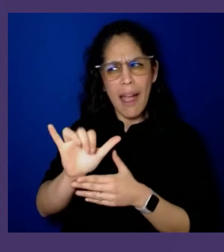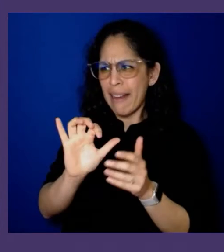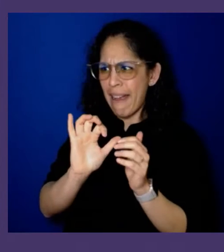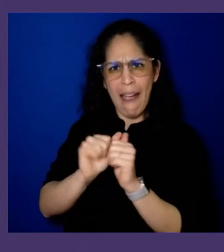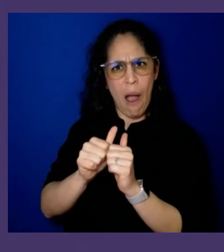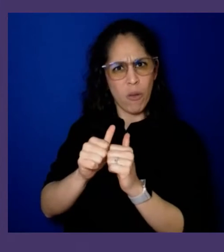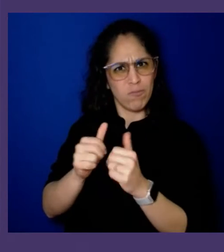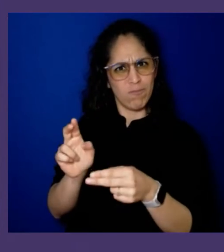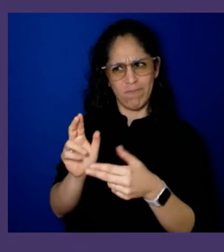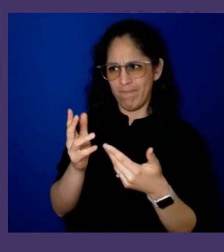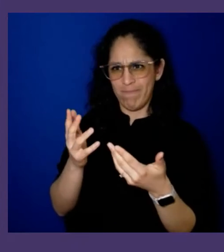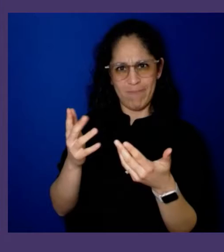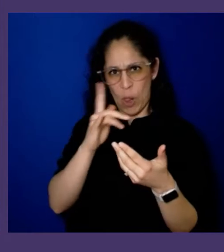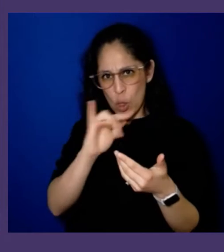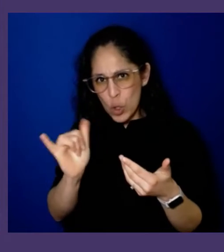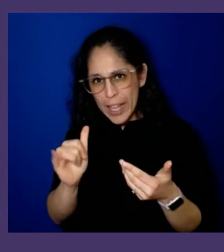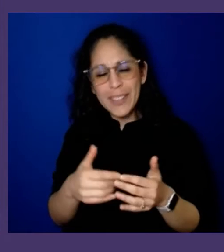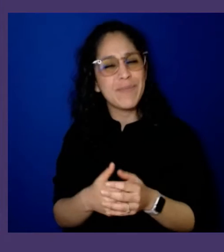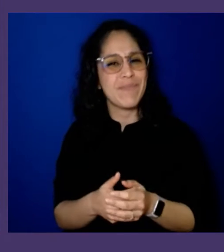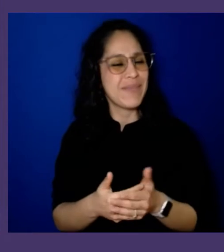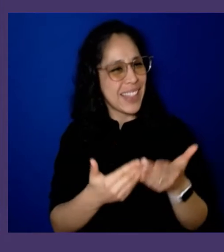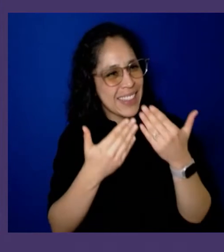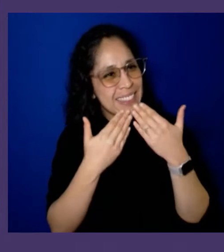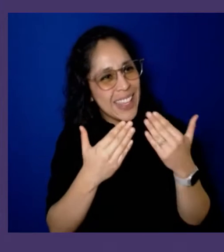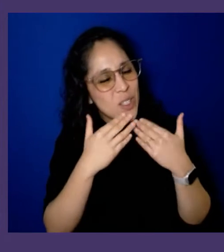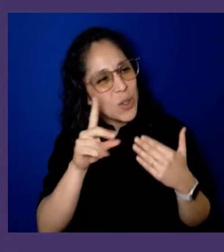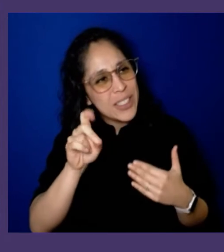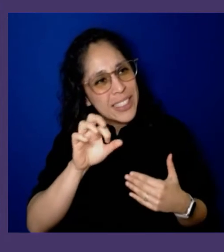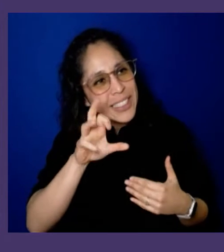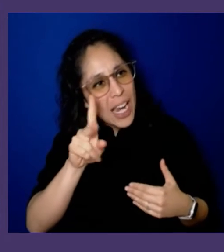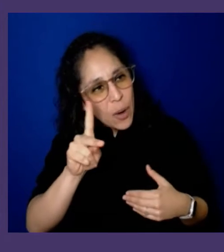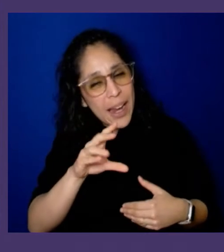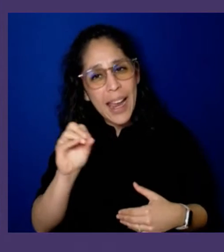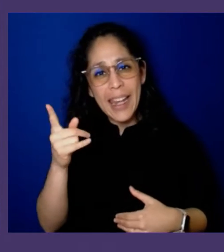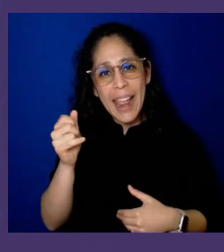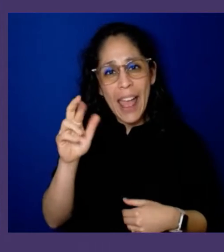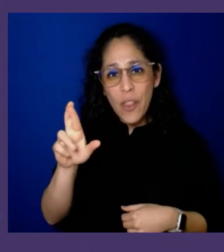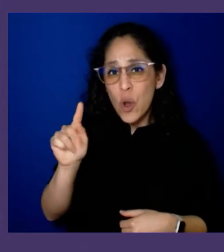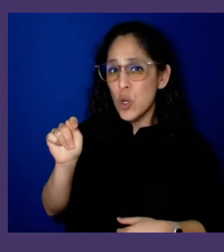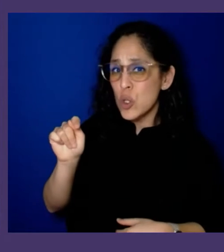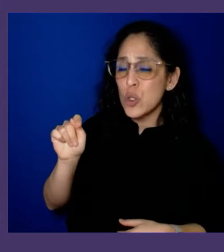Daryk and thanks both to Heather and Tolu for starting a great discussion around nuero-inclusion in